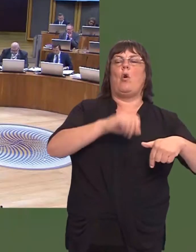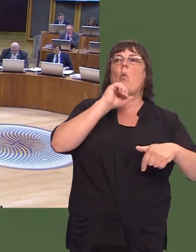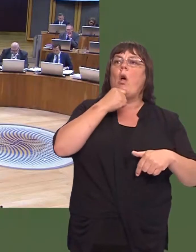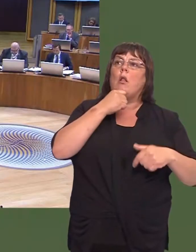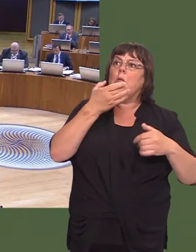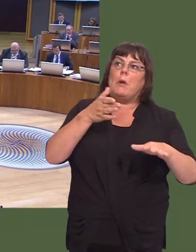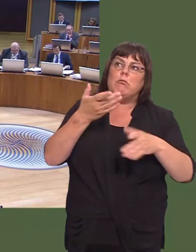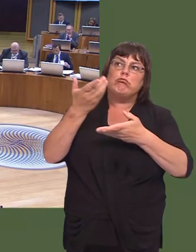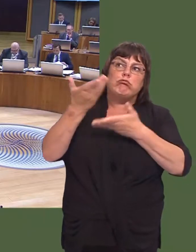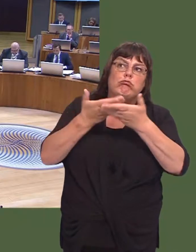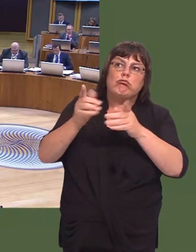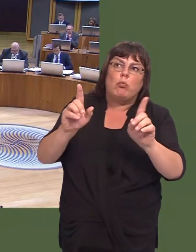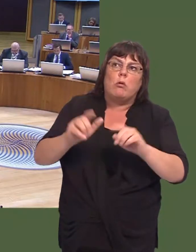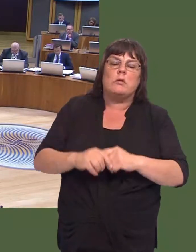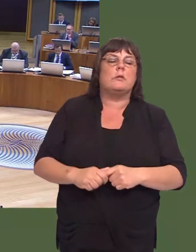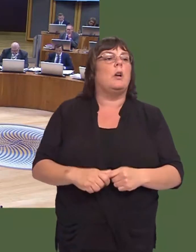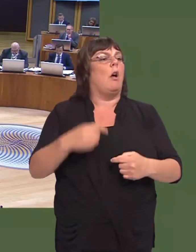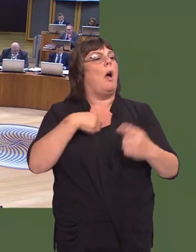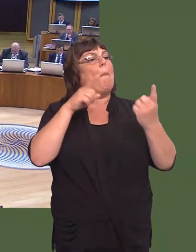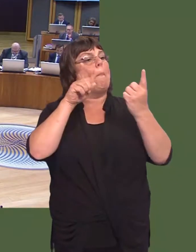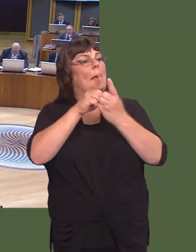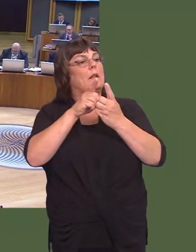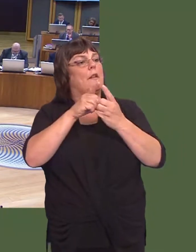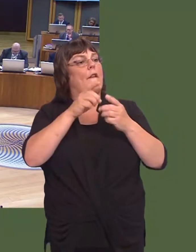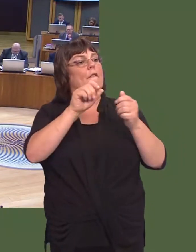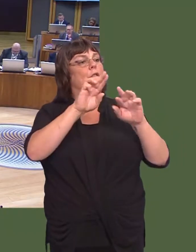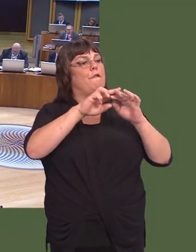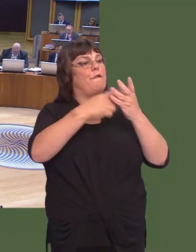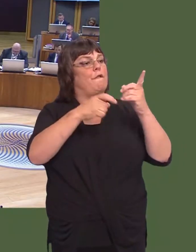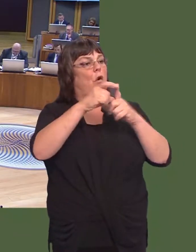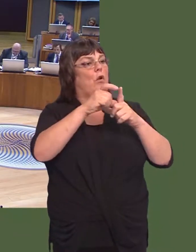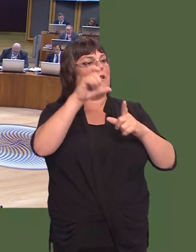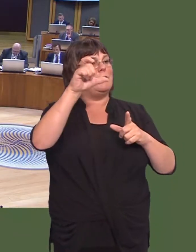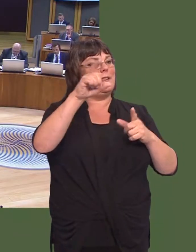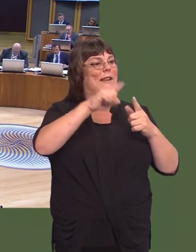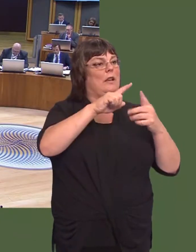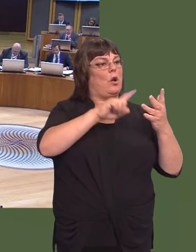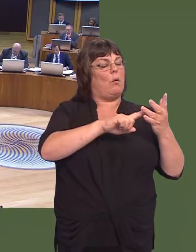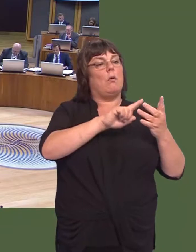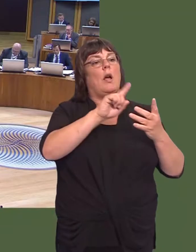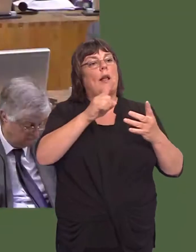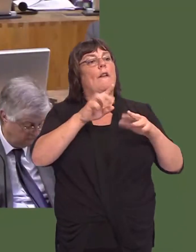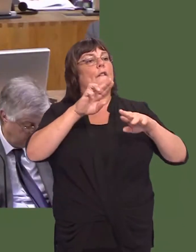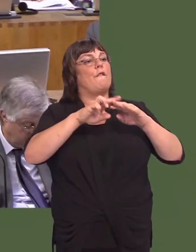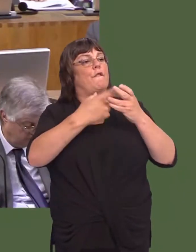Carwyn Jones: I've met with the Ford CEO and also Ford Europe, and there are discussions